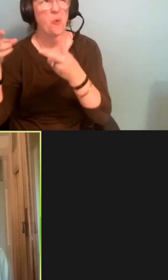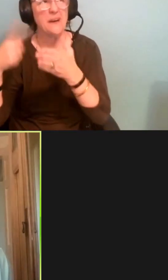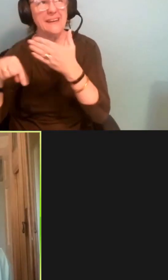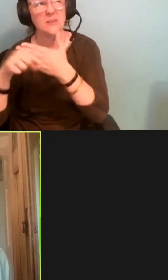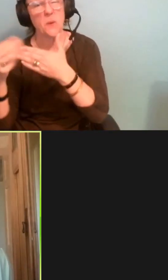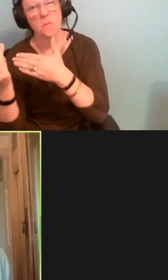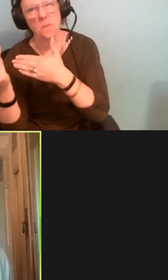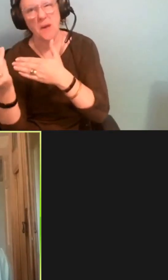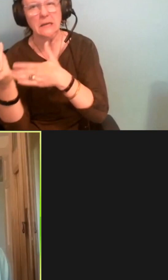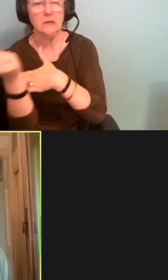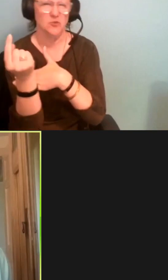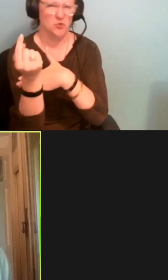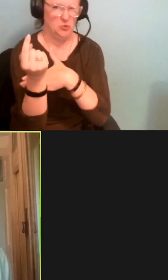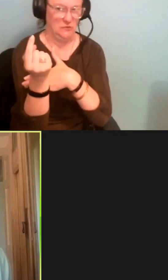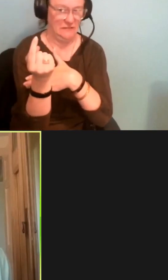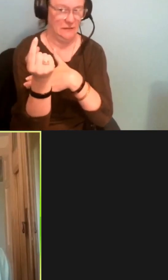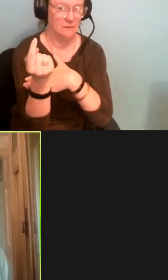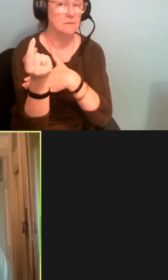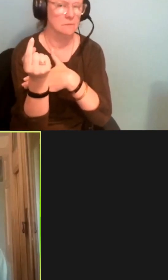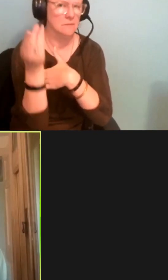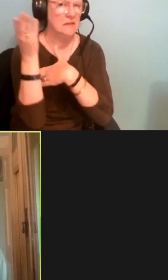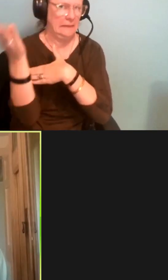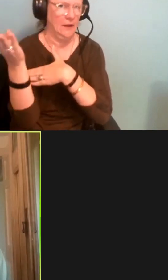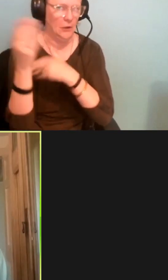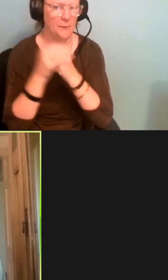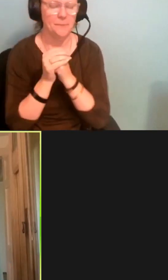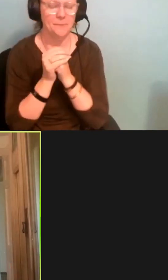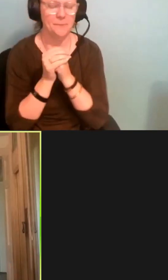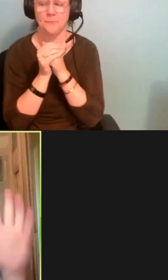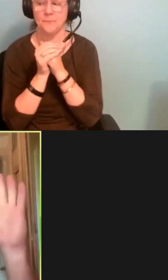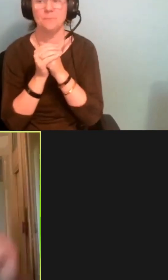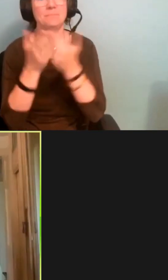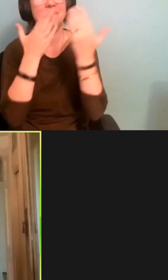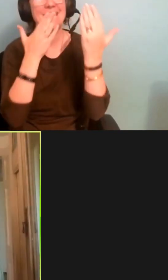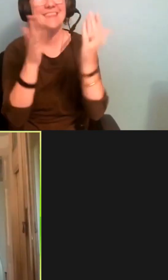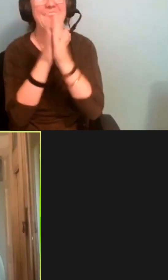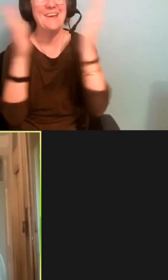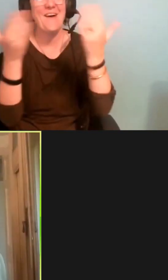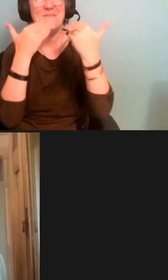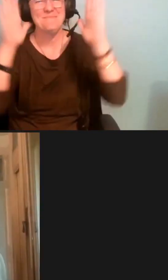again you can do it there um all right thanks everybody thank you everyone